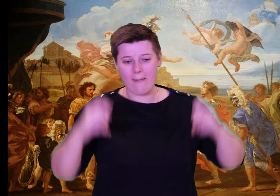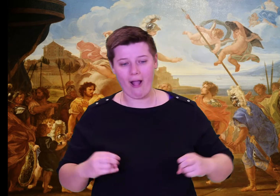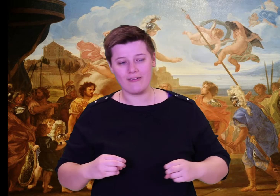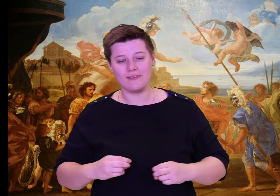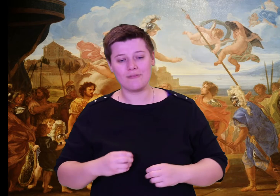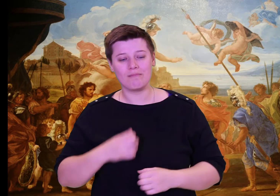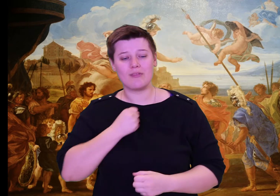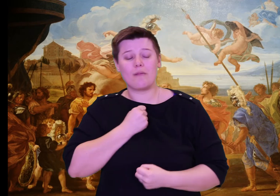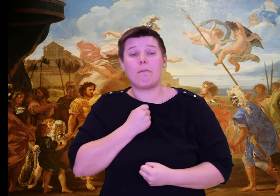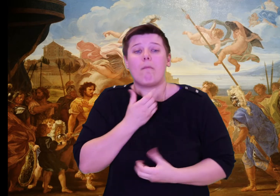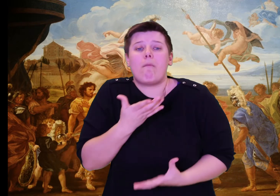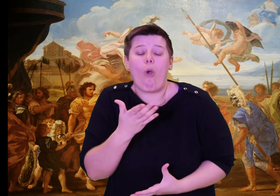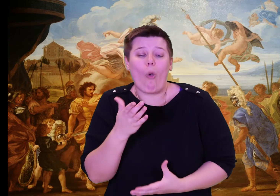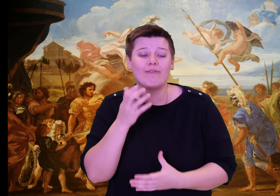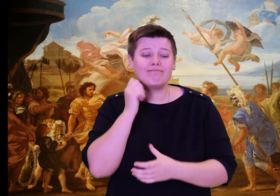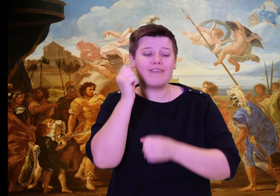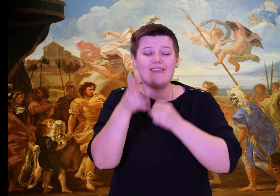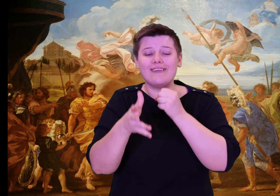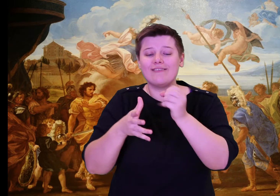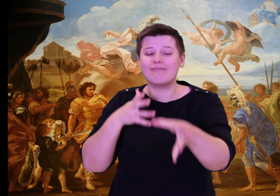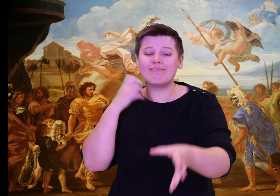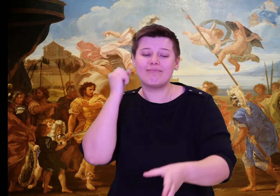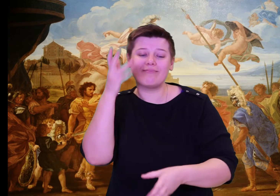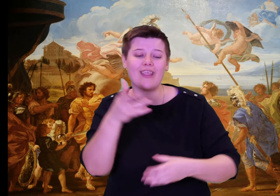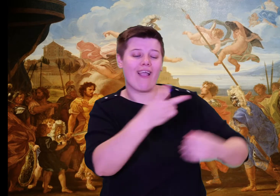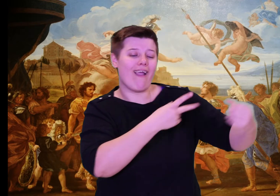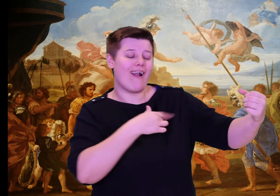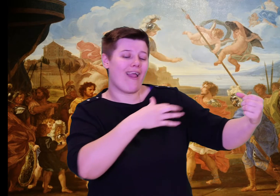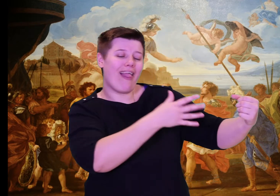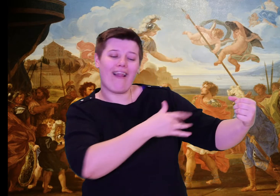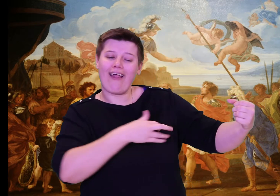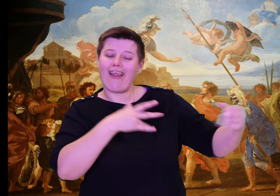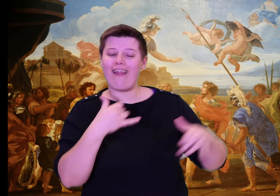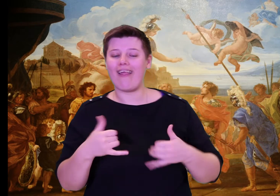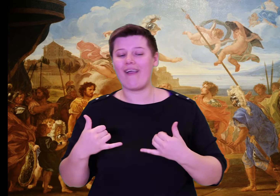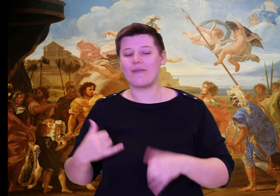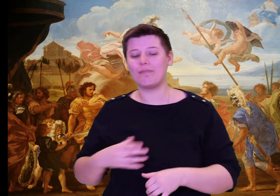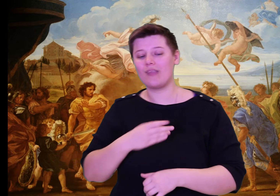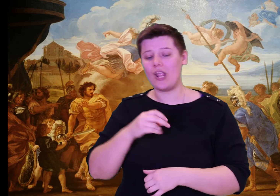The bard was singing and strumming, and two acrobats were spinning and leading them